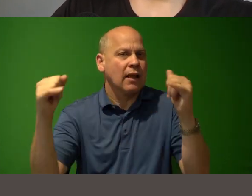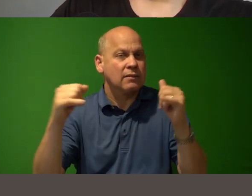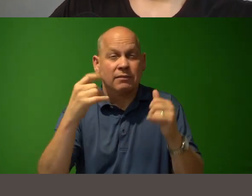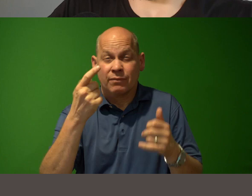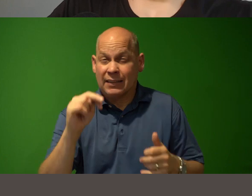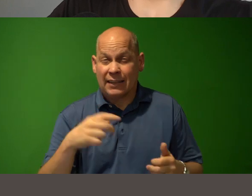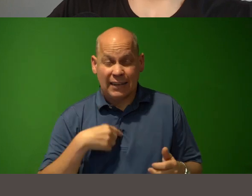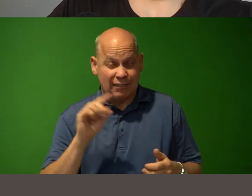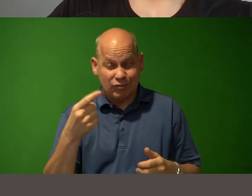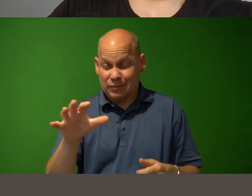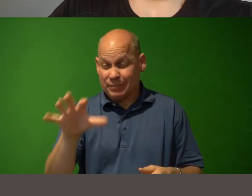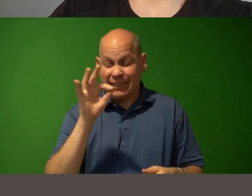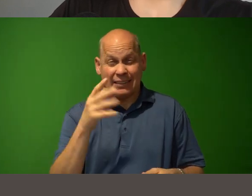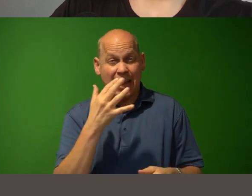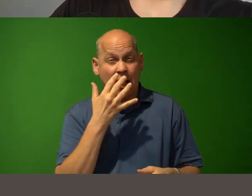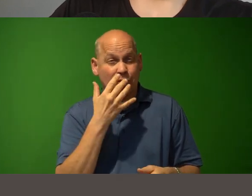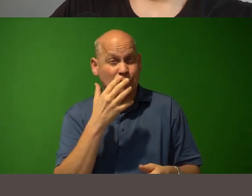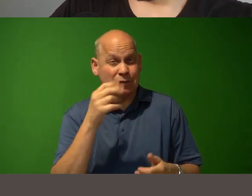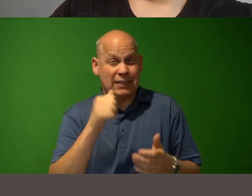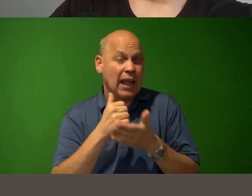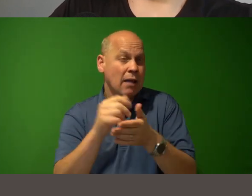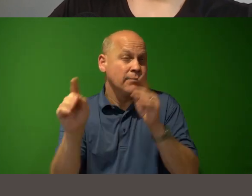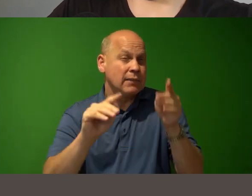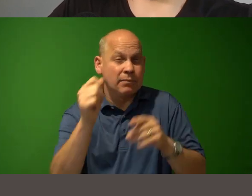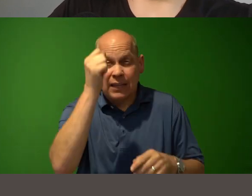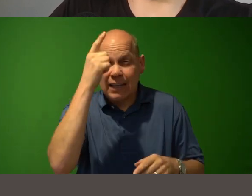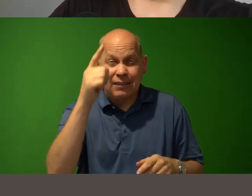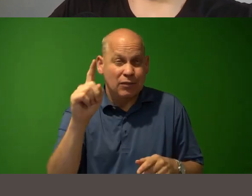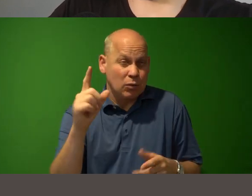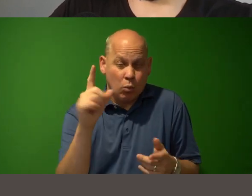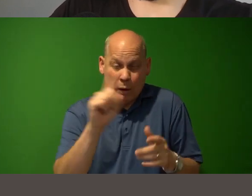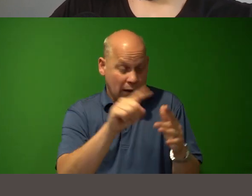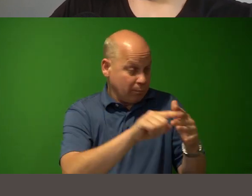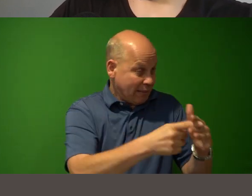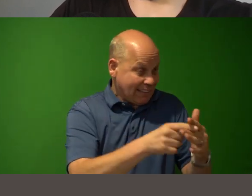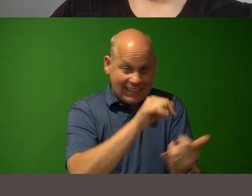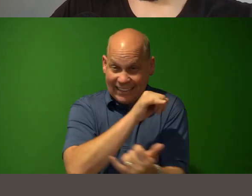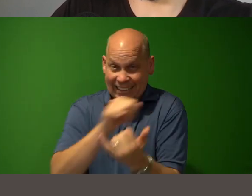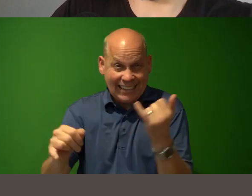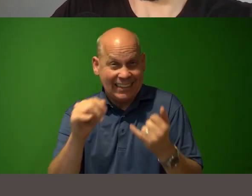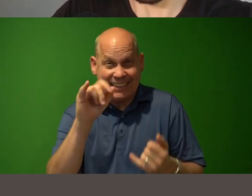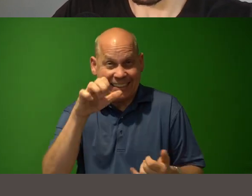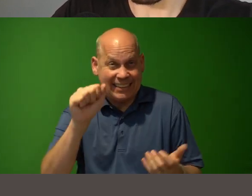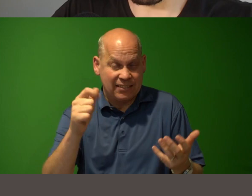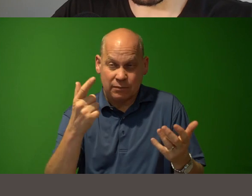And then I just pick a color scheme that help people understand where the beginning and end is in the process in the middle.